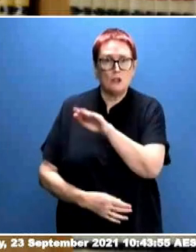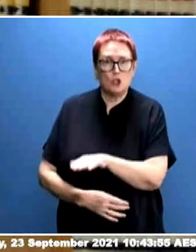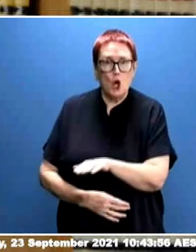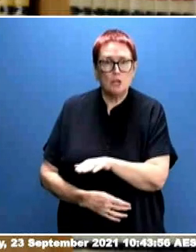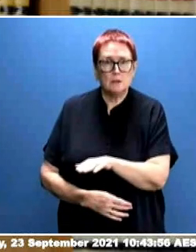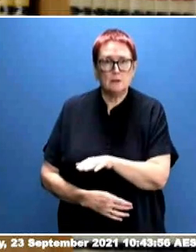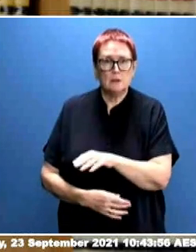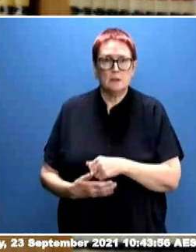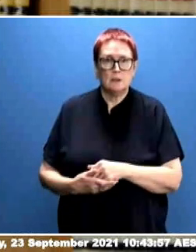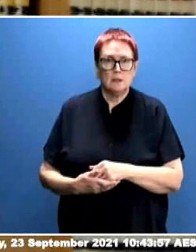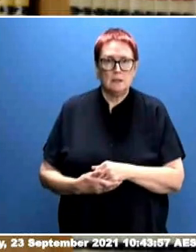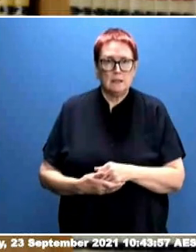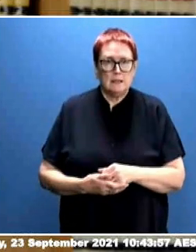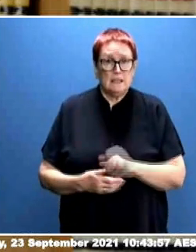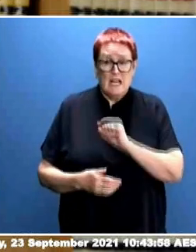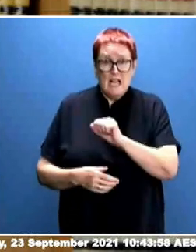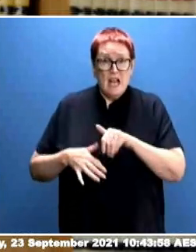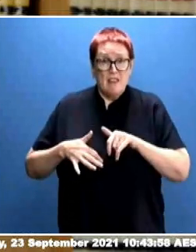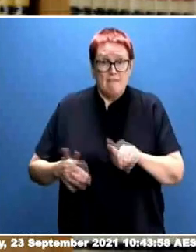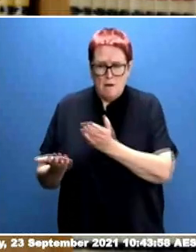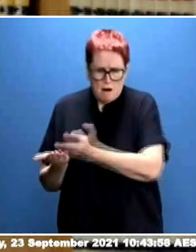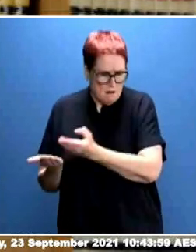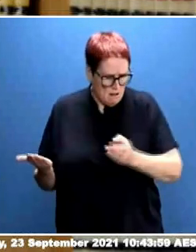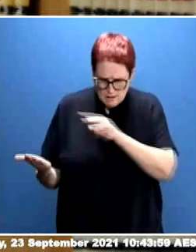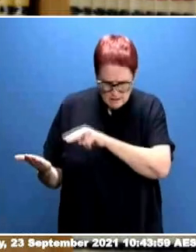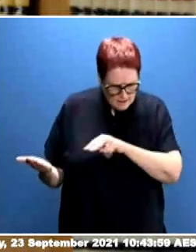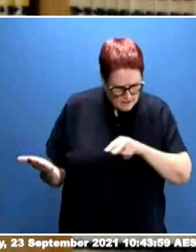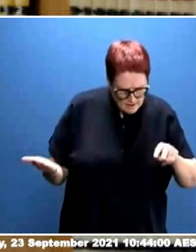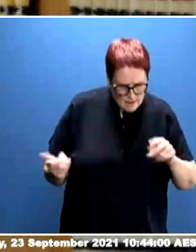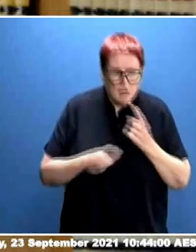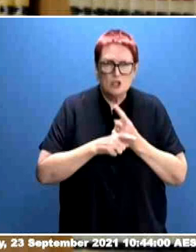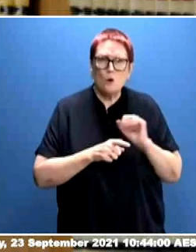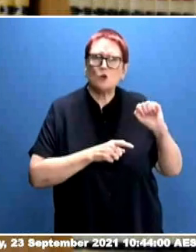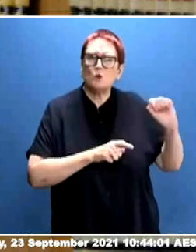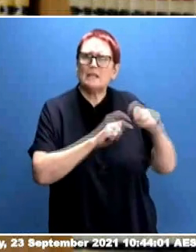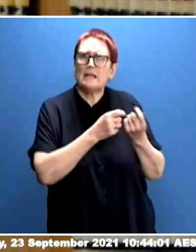and we review their files and speak to their care team so that if there's any information that can talk to us